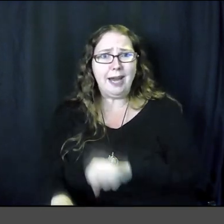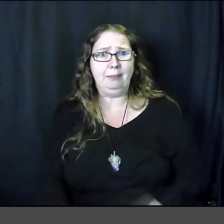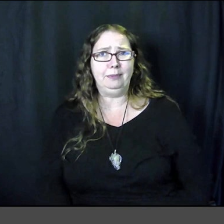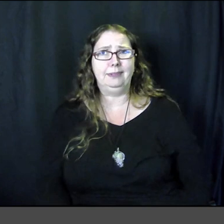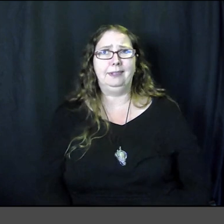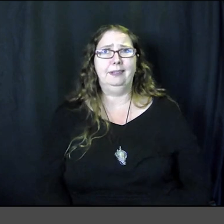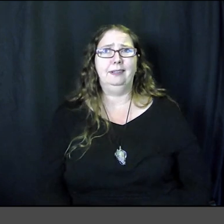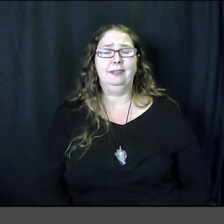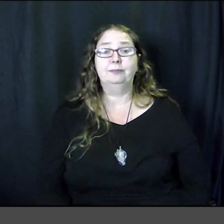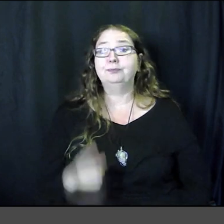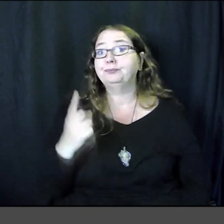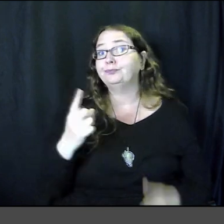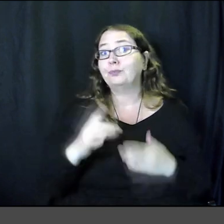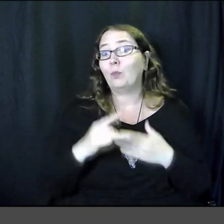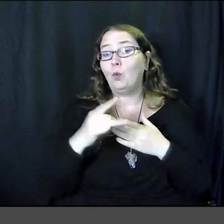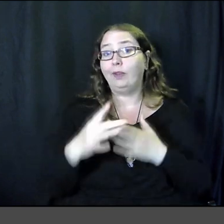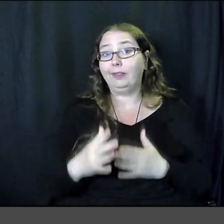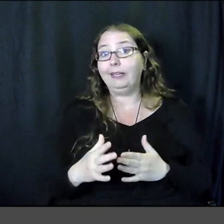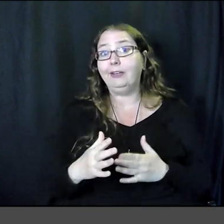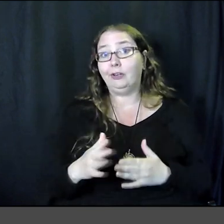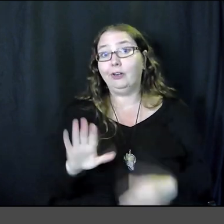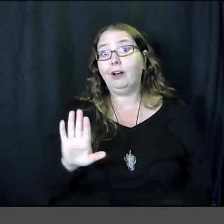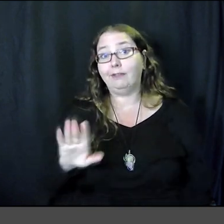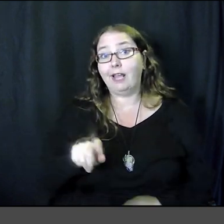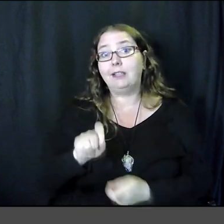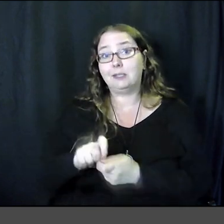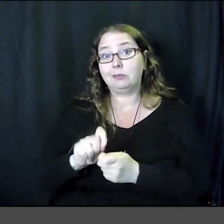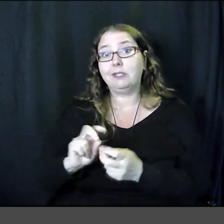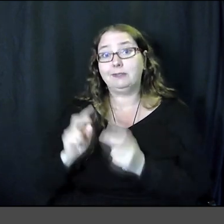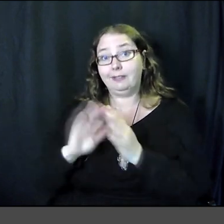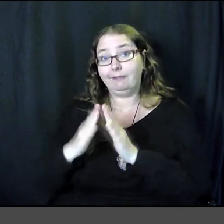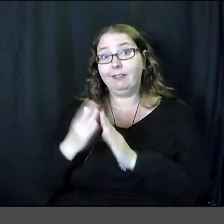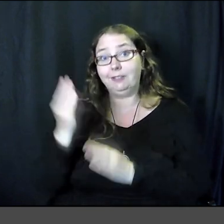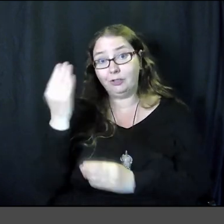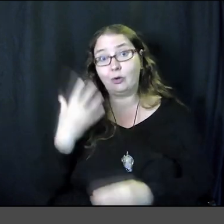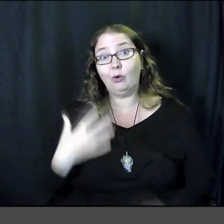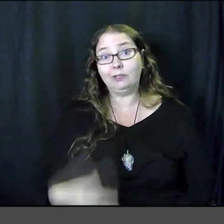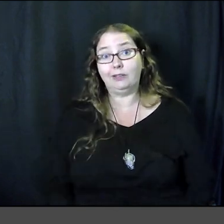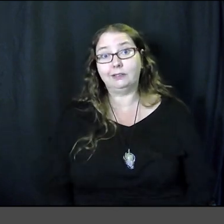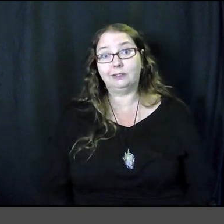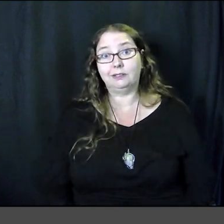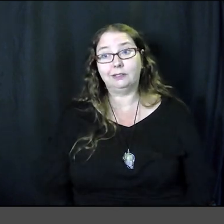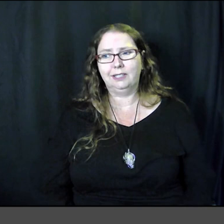OF THAT PARTICULAR VILLAGE SAID. SO WHEN I WENT THERE. OKAY, IDENTITY, WHAT'S MY IDENTITY?